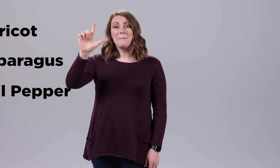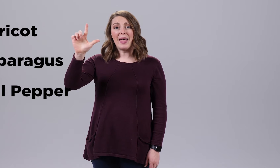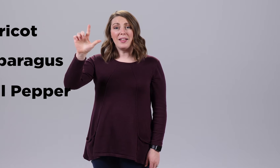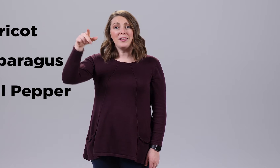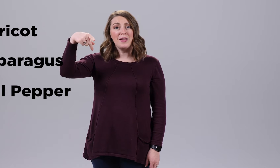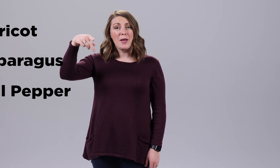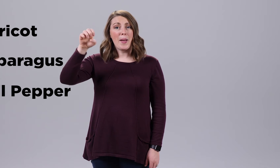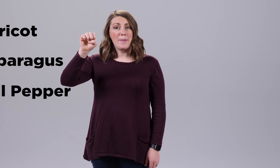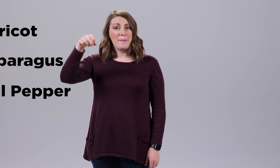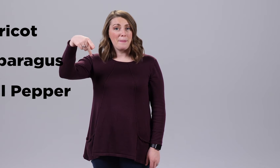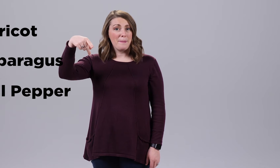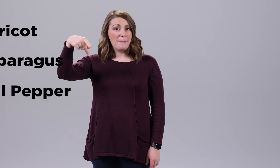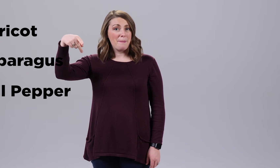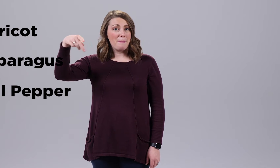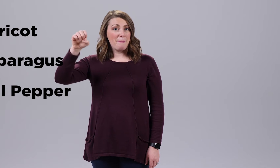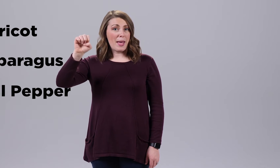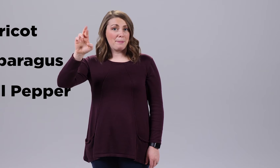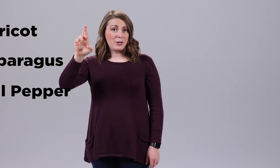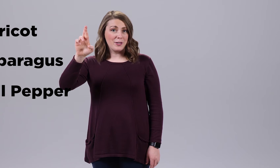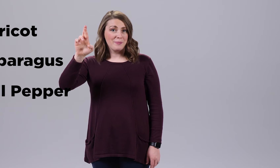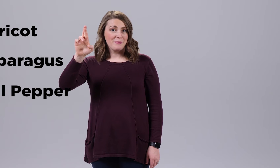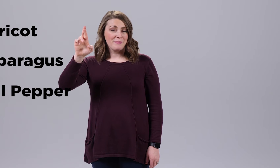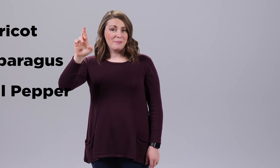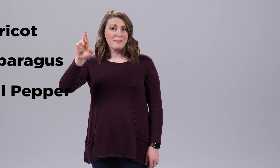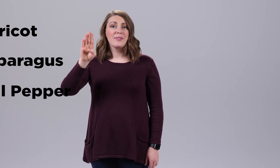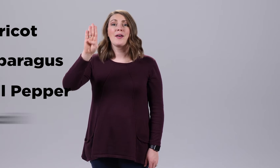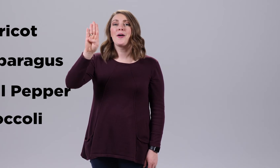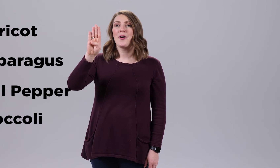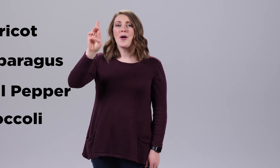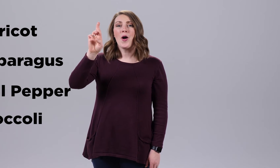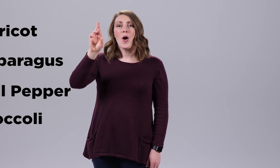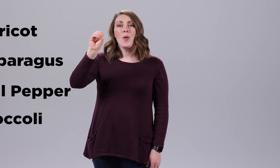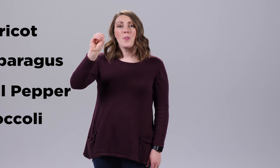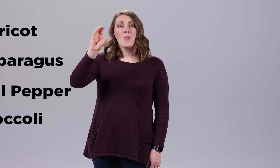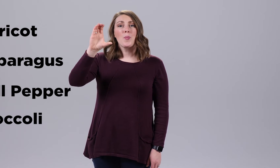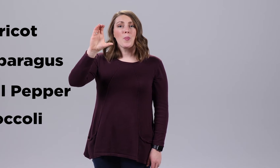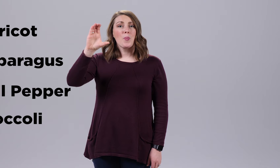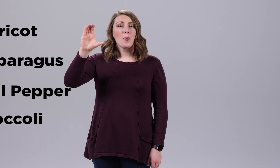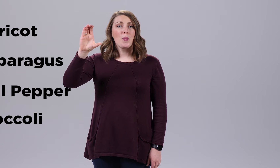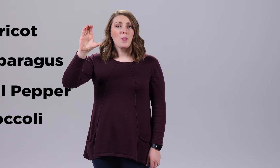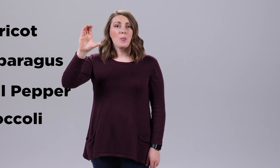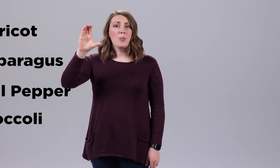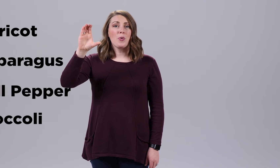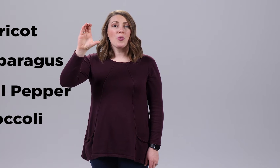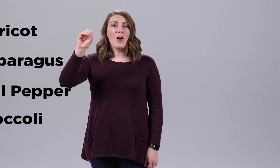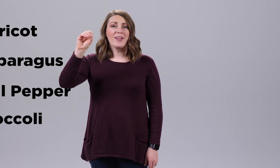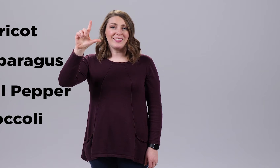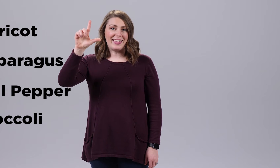BELL PEPPER BROCCOLI